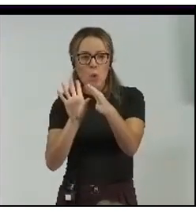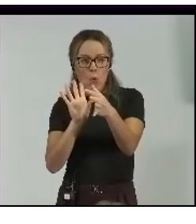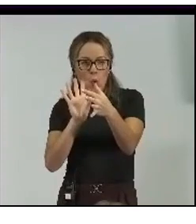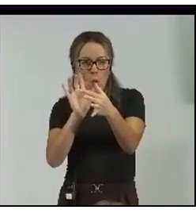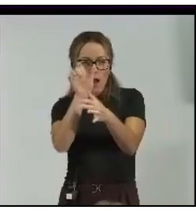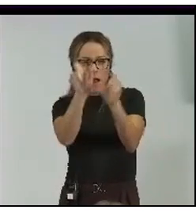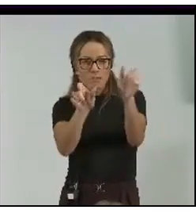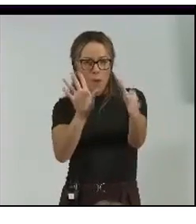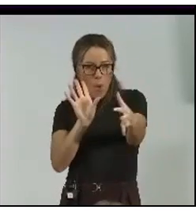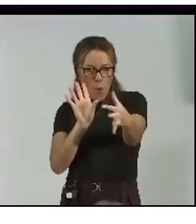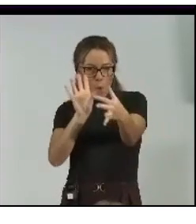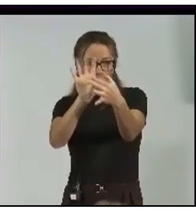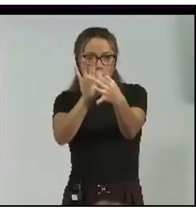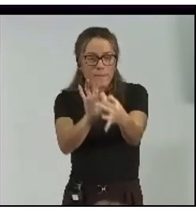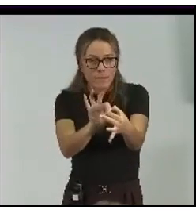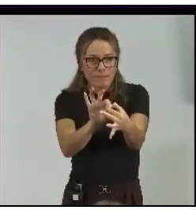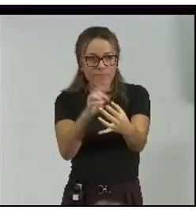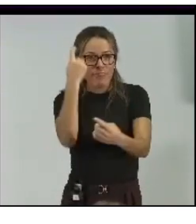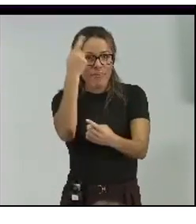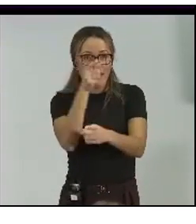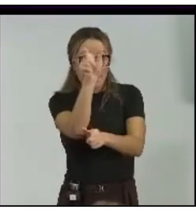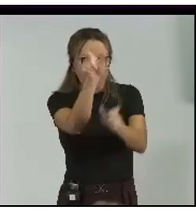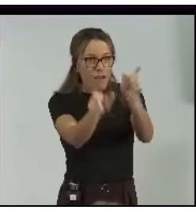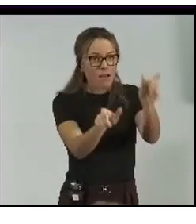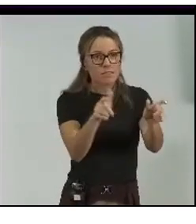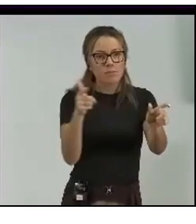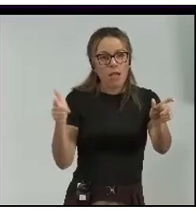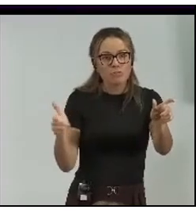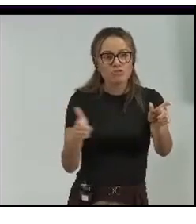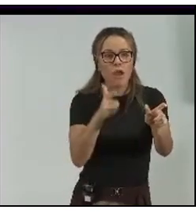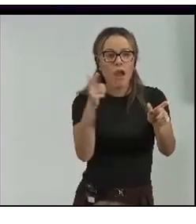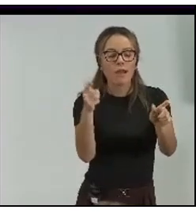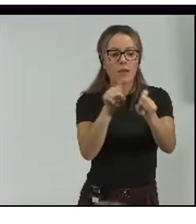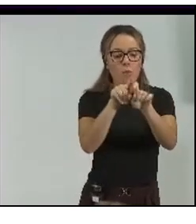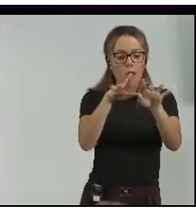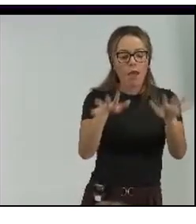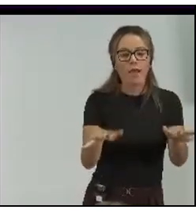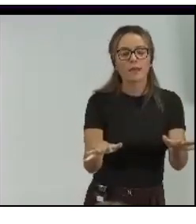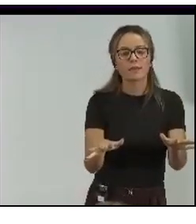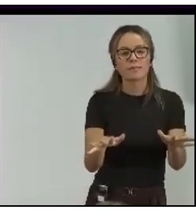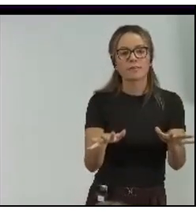they're thinking about the journey, they're paying attention to how, what are the different channels